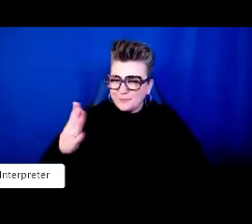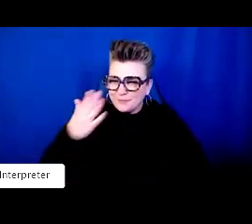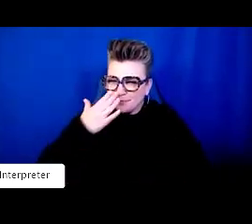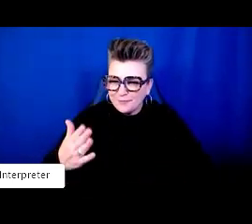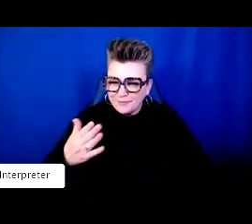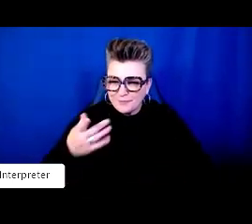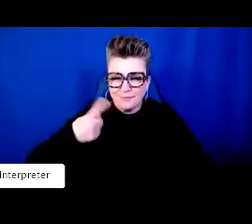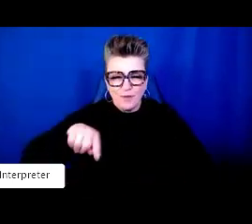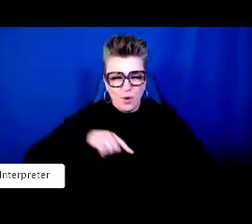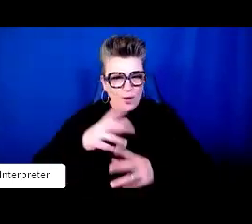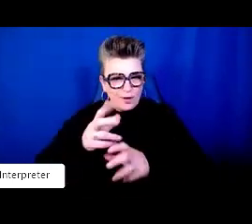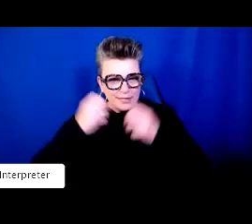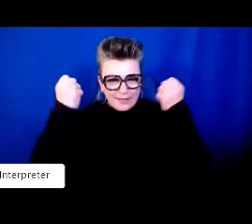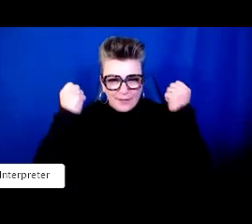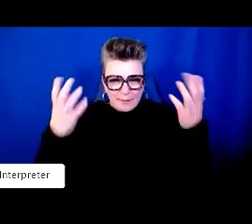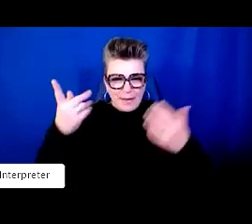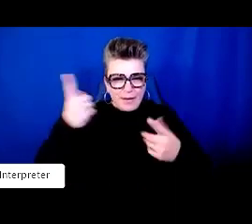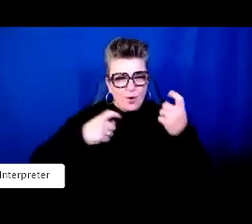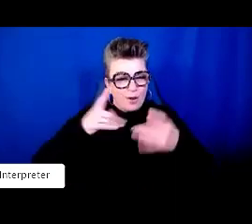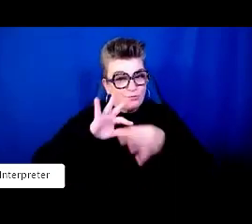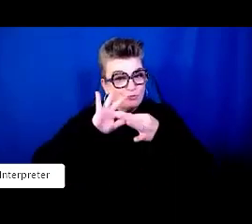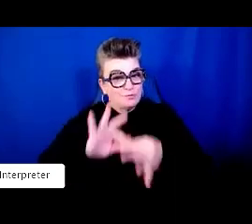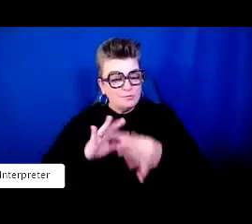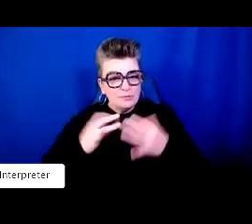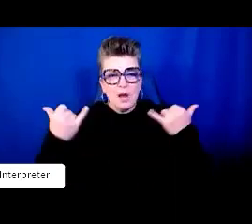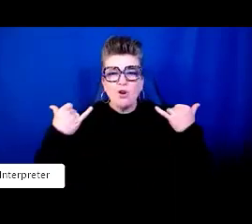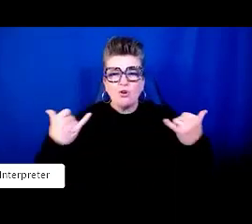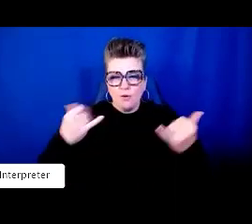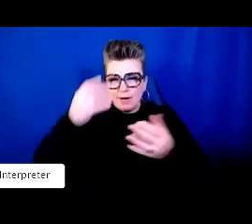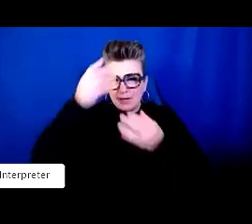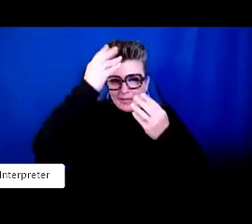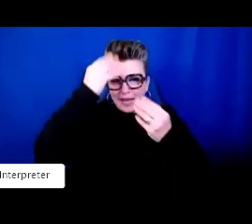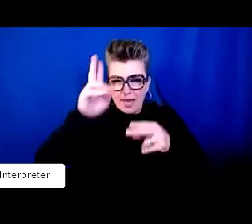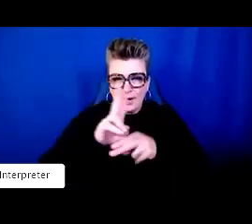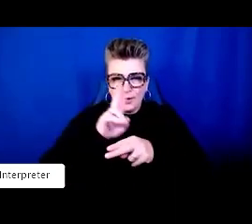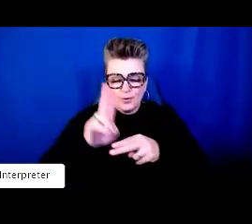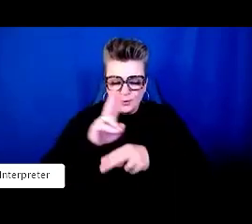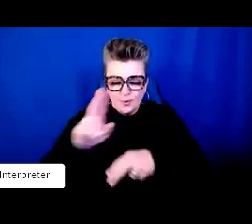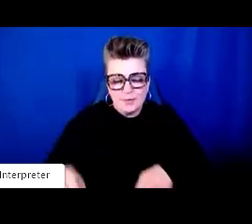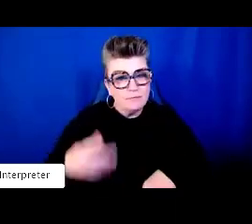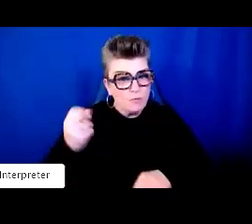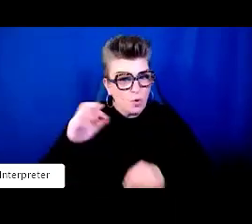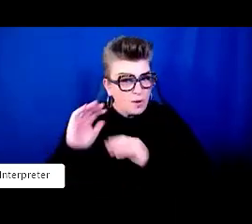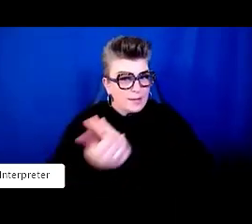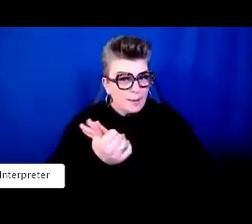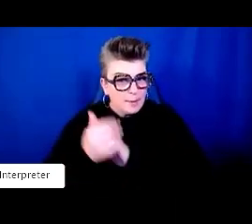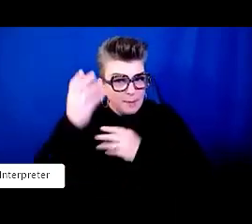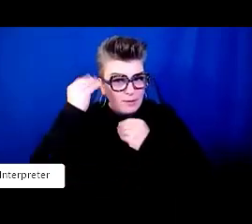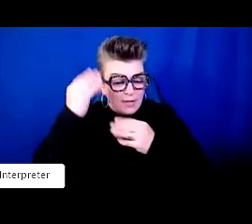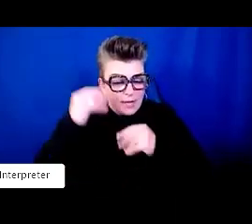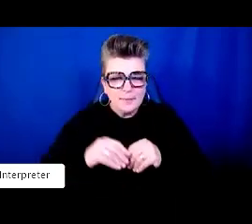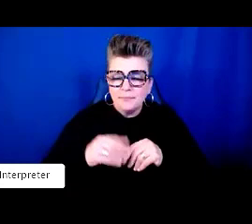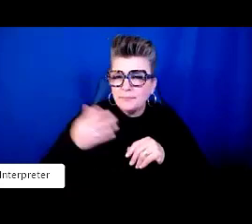regarding the use of existing data or secondary data analysis. Taunton, can you help clarify